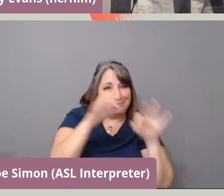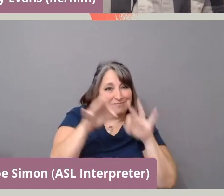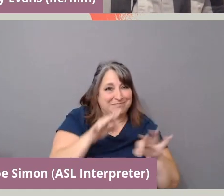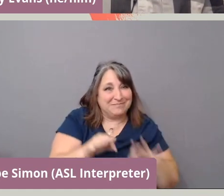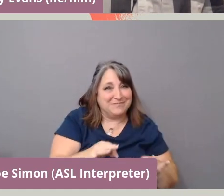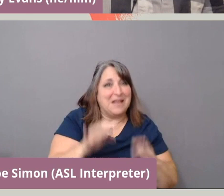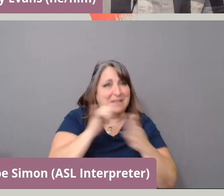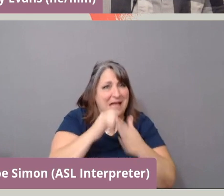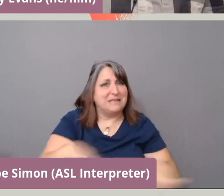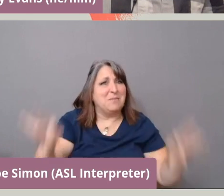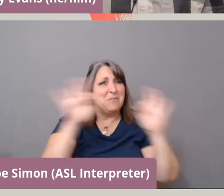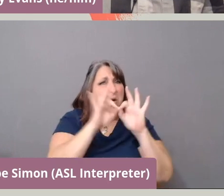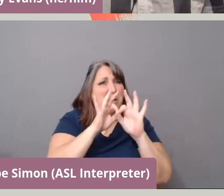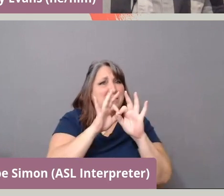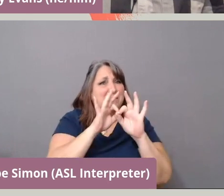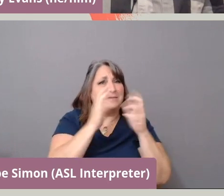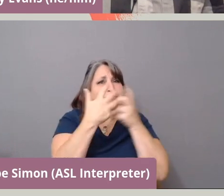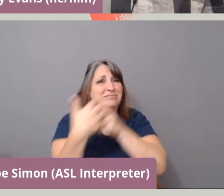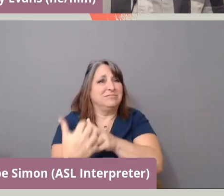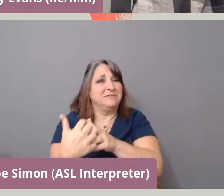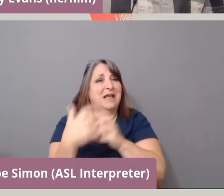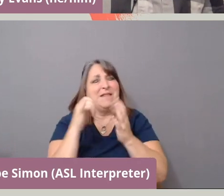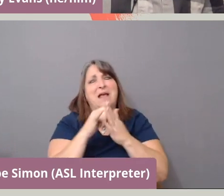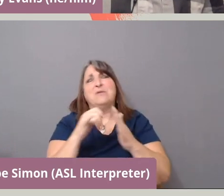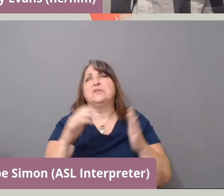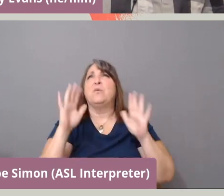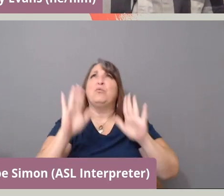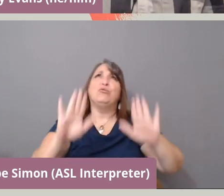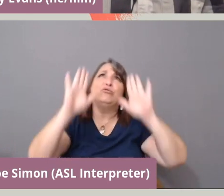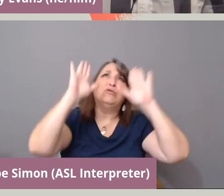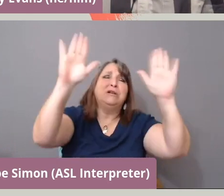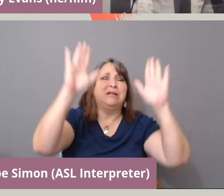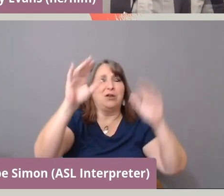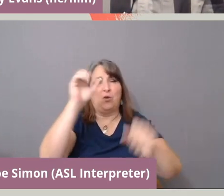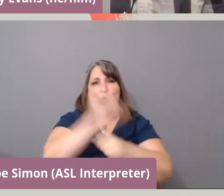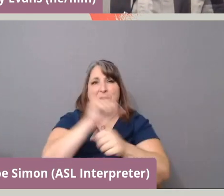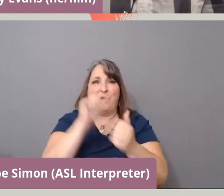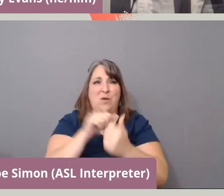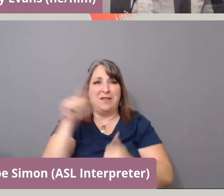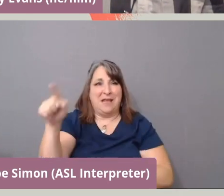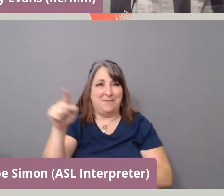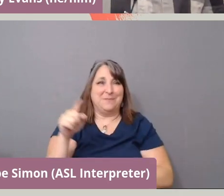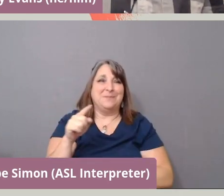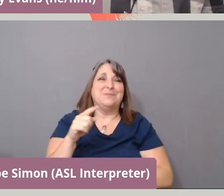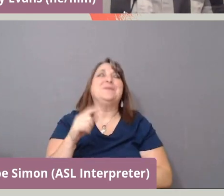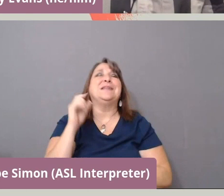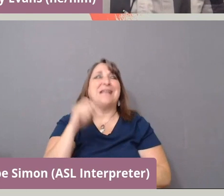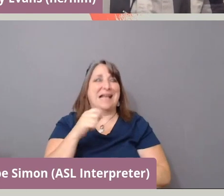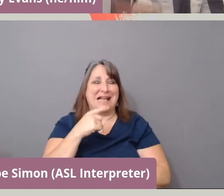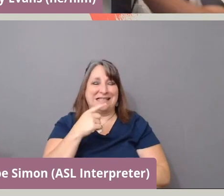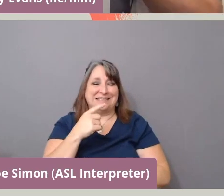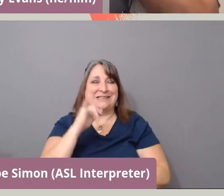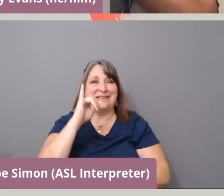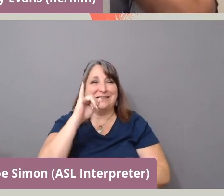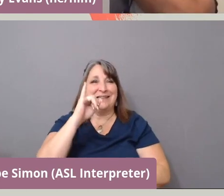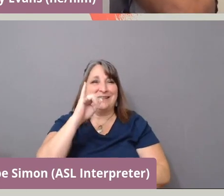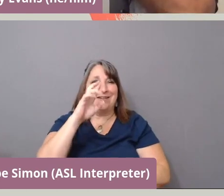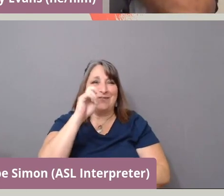And it was brilliant working with him. Because he is brilliant. We know and love his work.